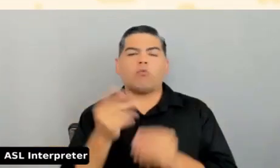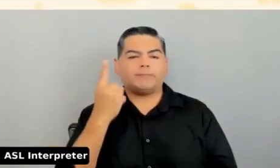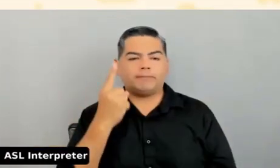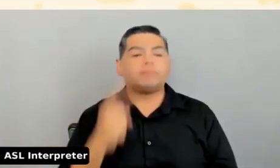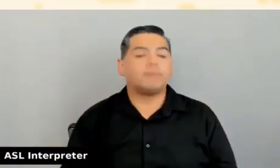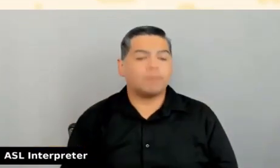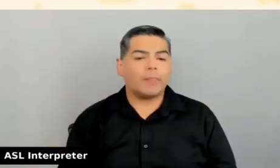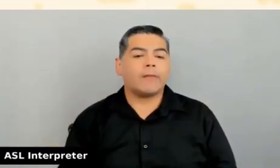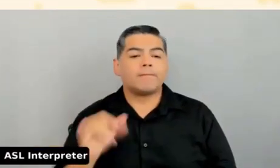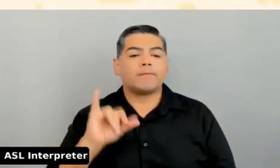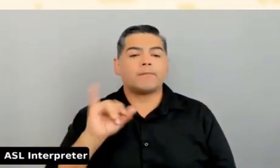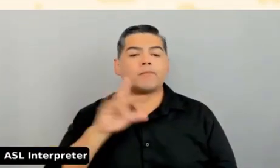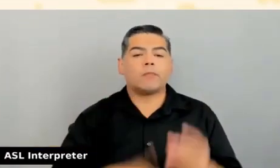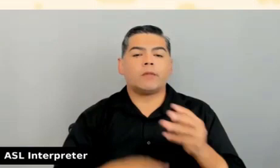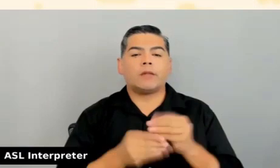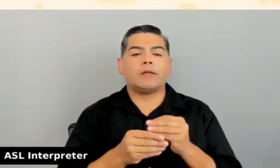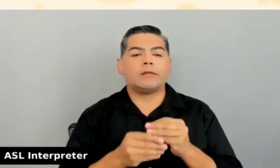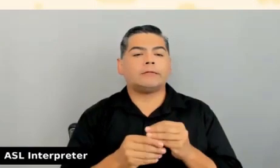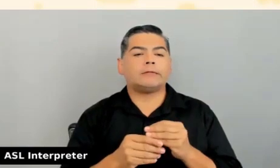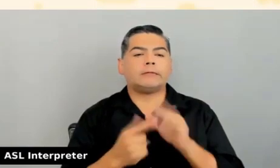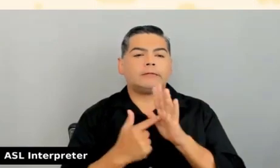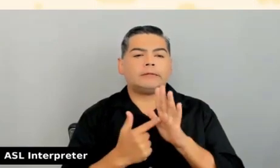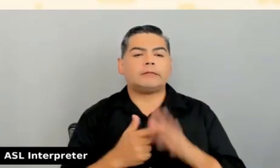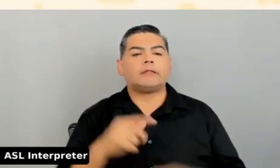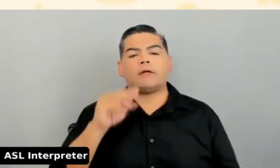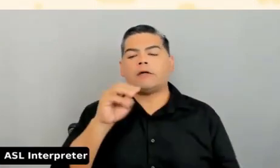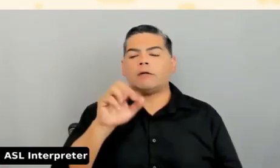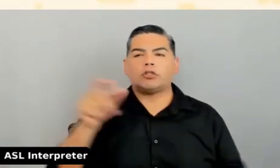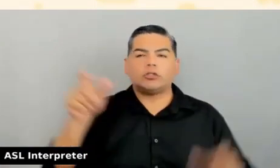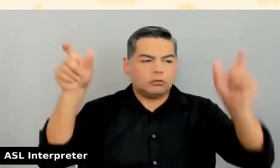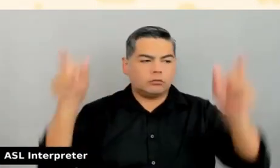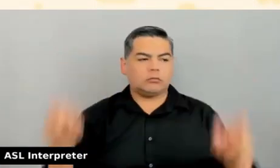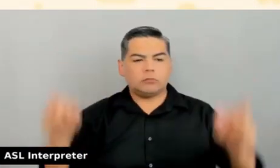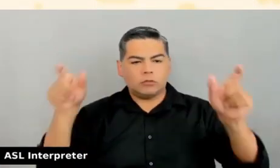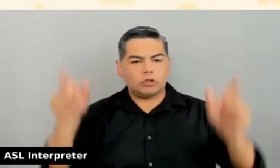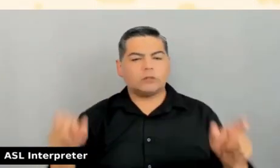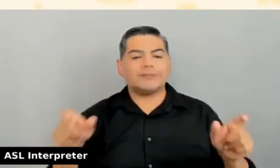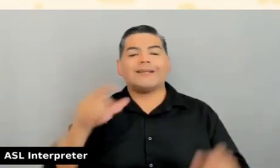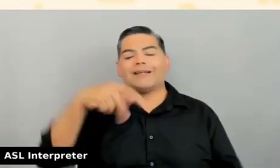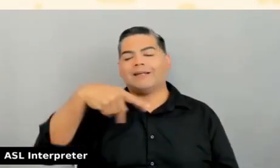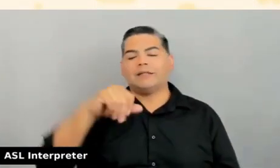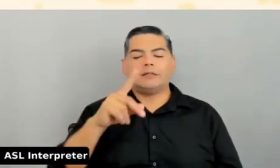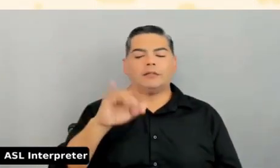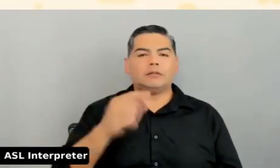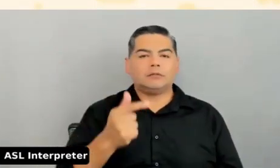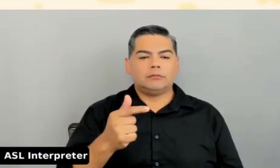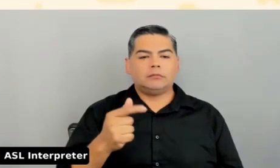And also adding a lot of things like margins and paddings and having these as quickly accessible CSS classes